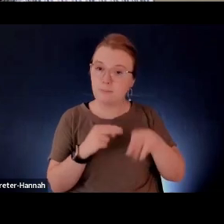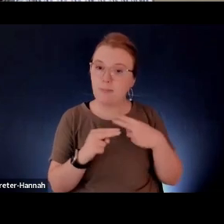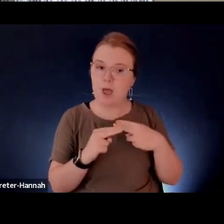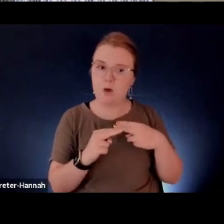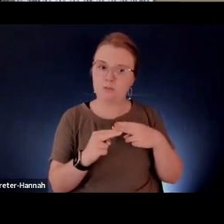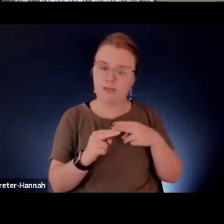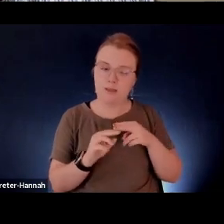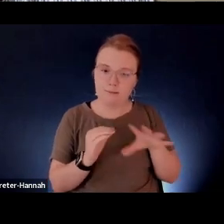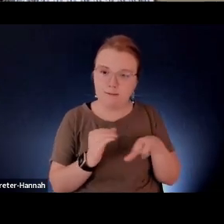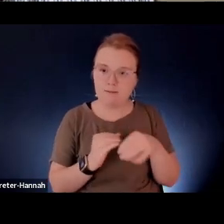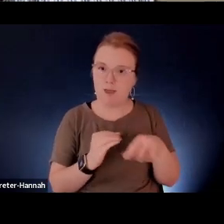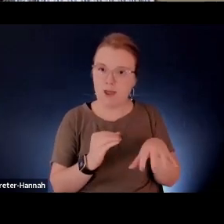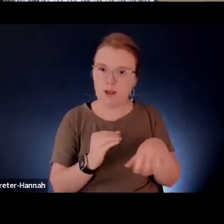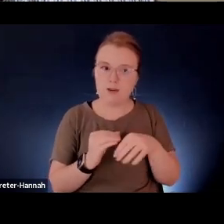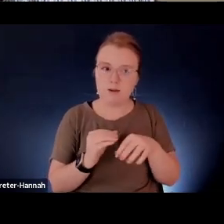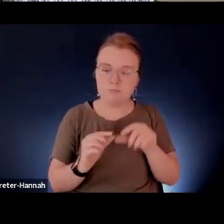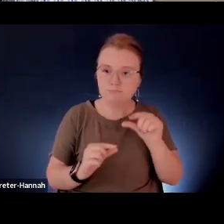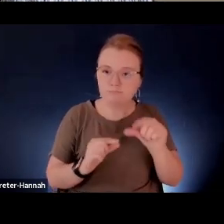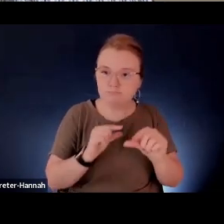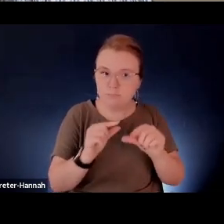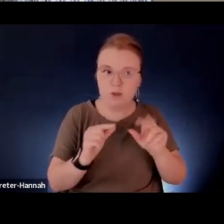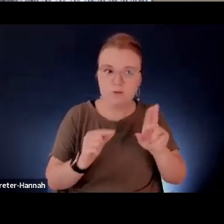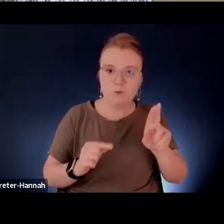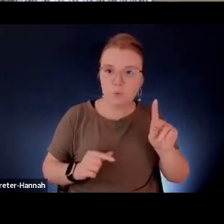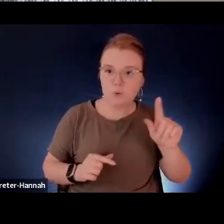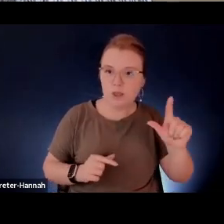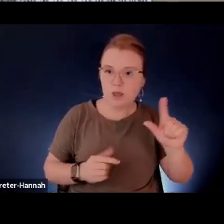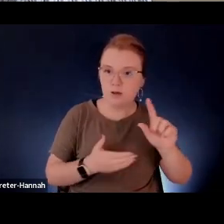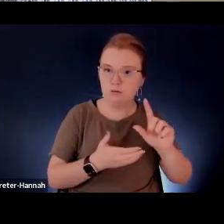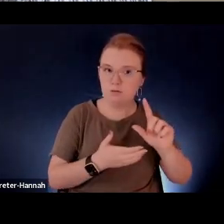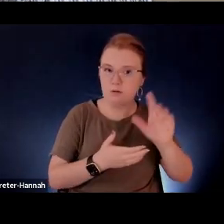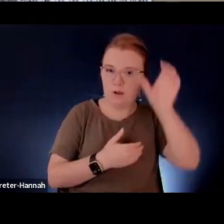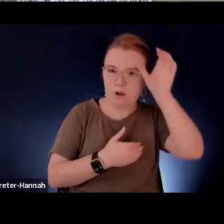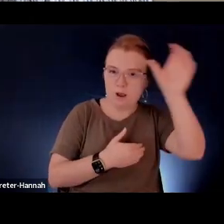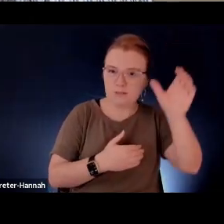of universal design concepts and not to do it all at once.